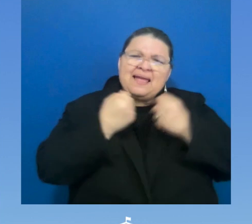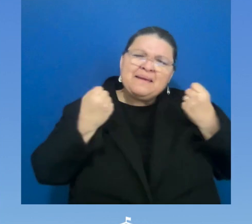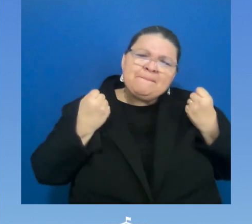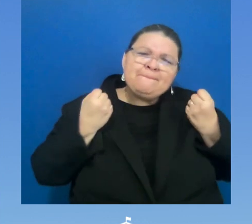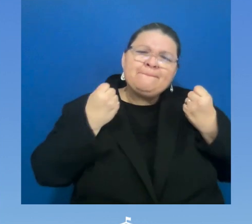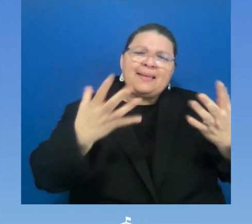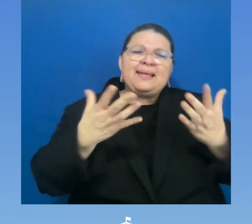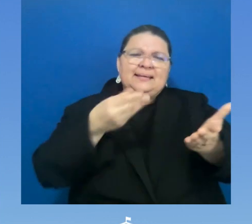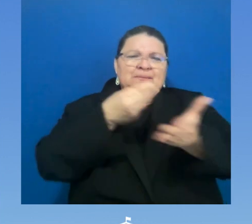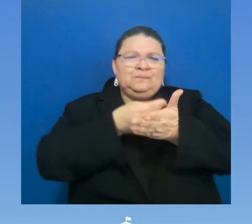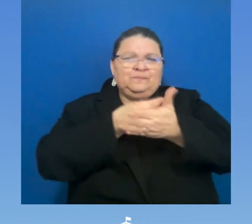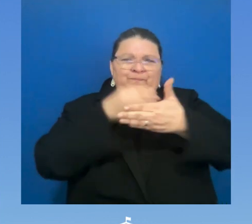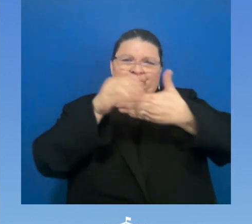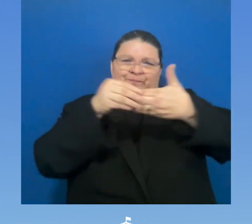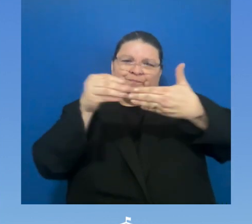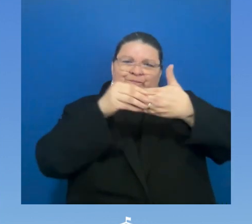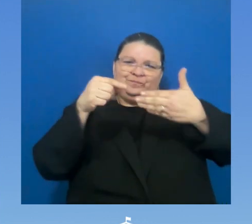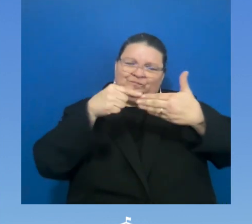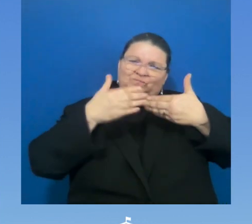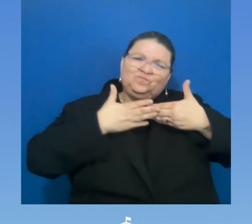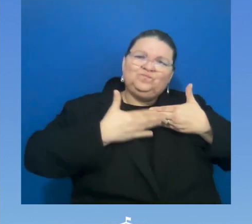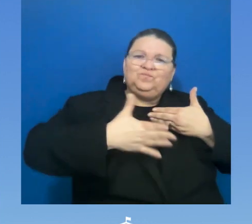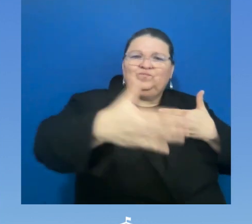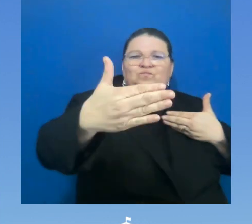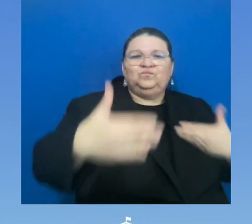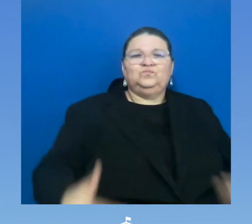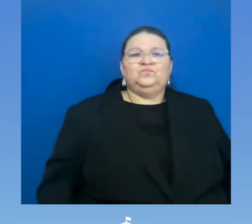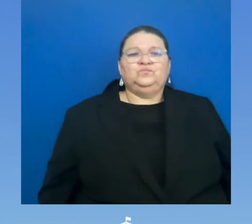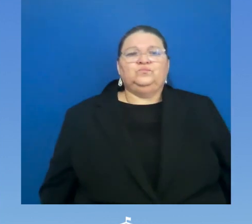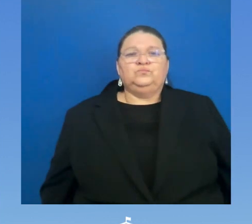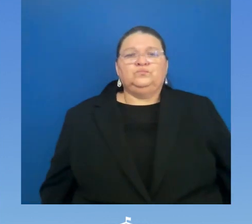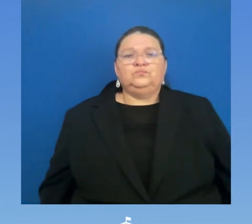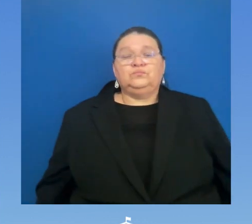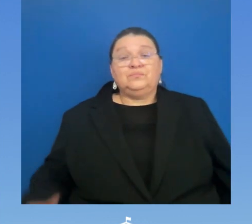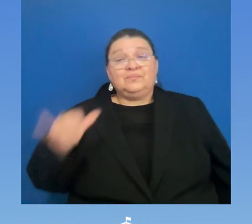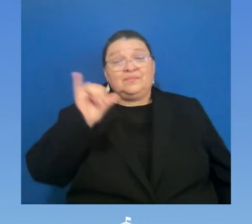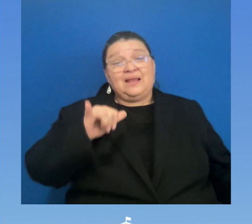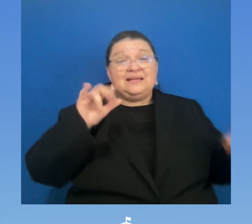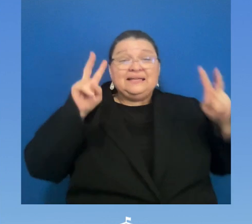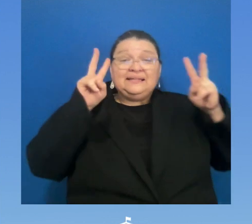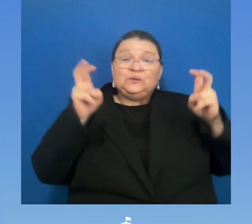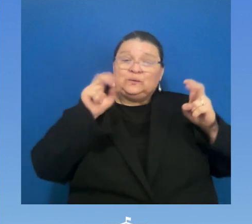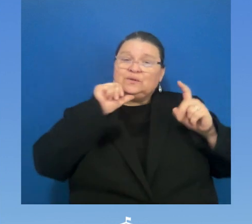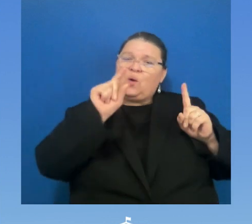it's an issue for the entire economy. When women aren't compensated fairly,